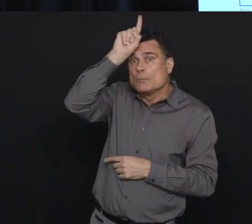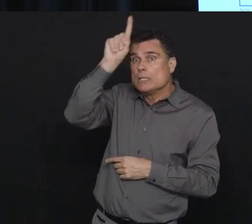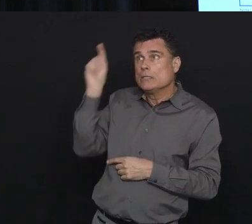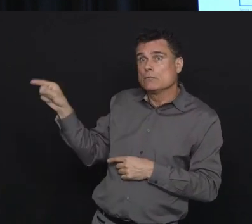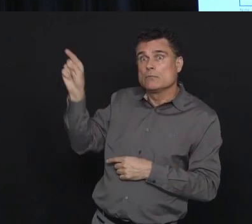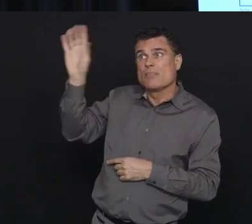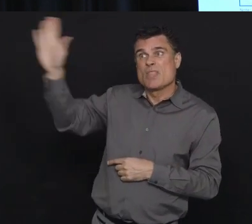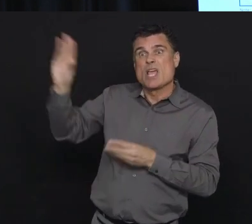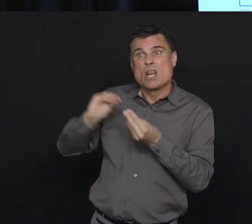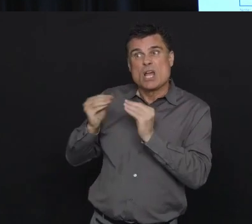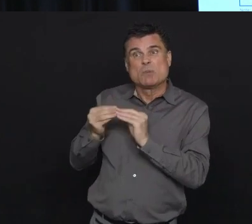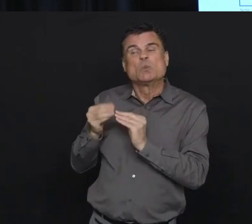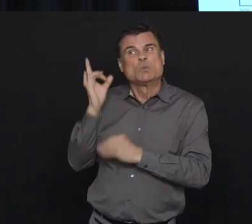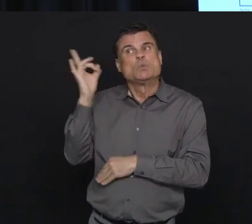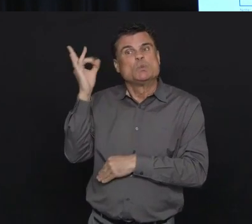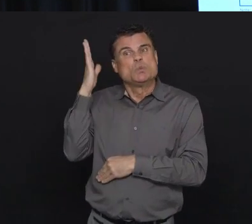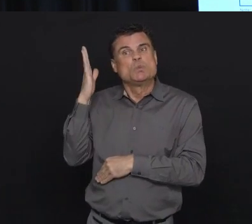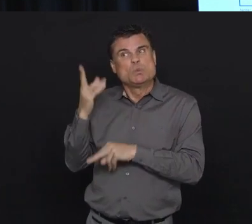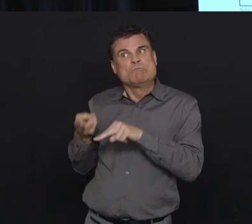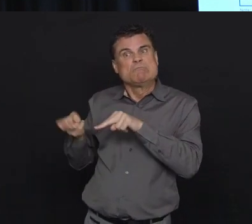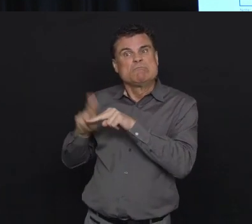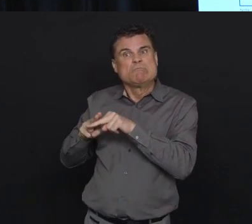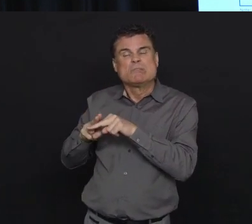countries have started to